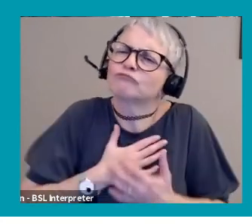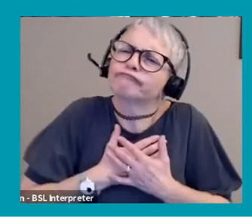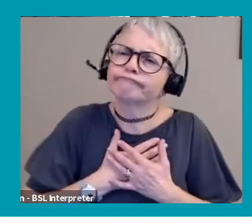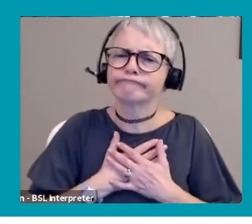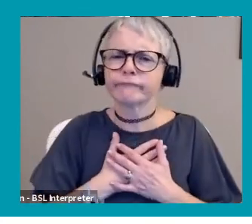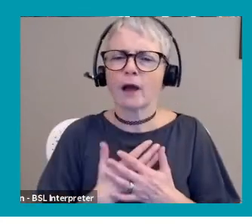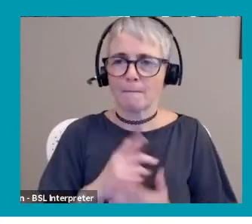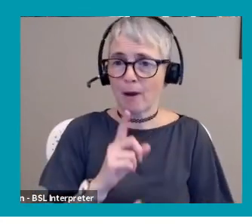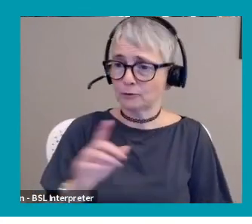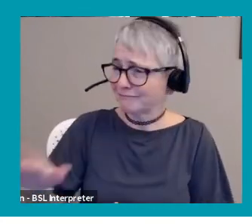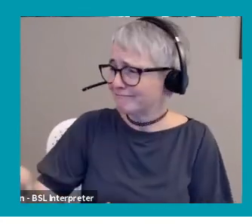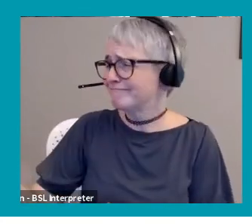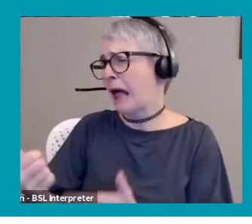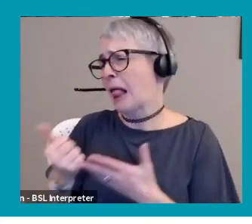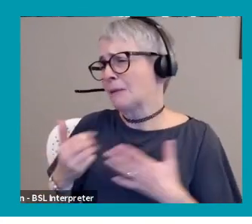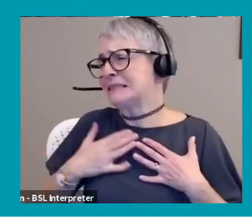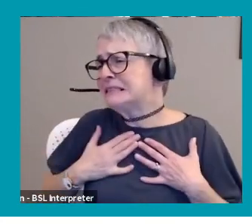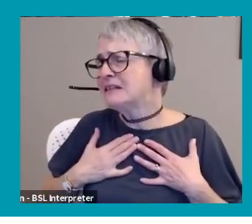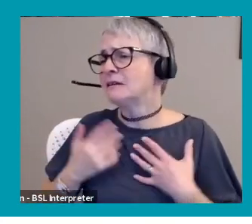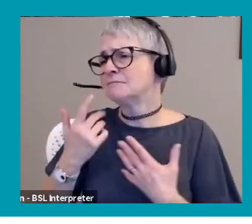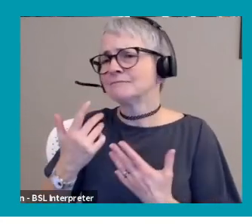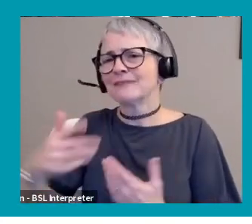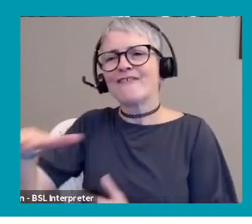people who can support you with the rejection so if you've got loving family members or friends